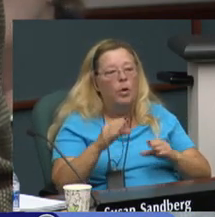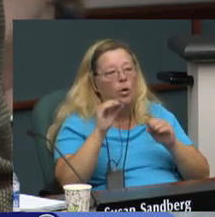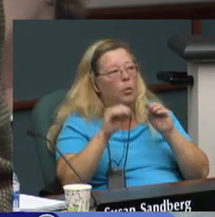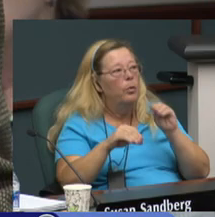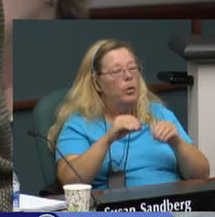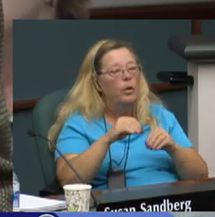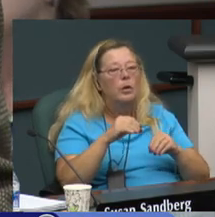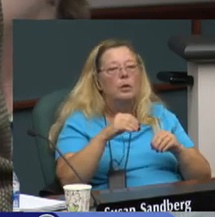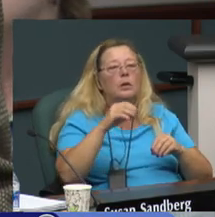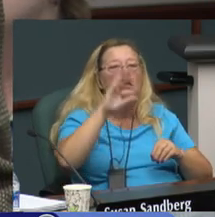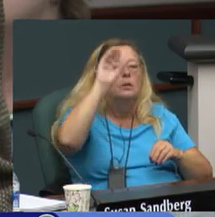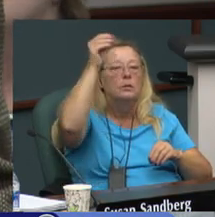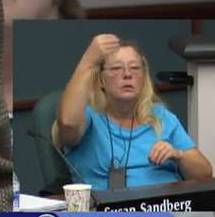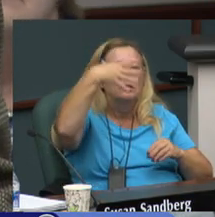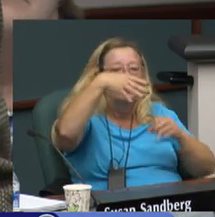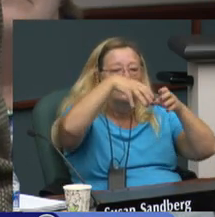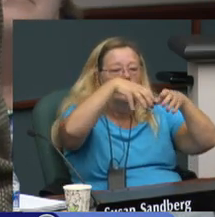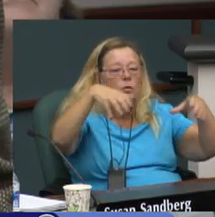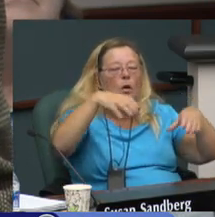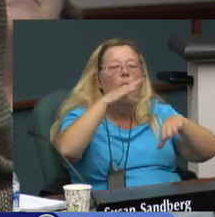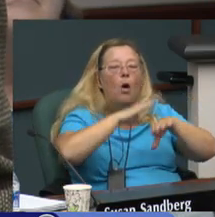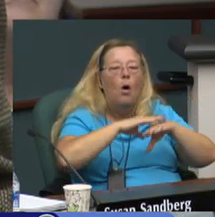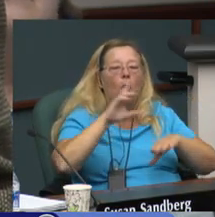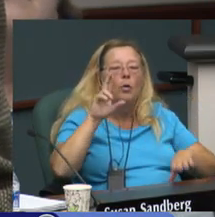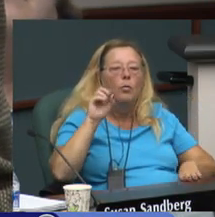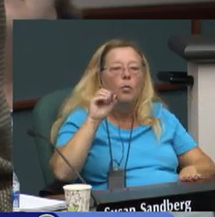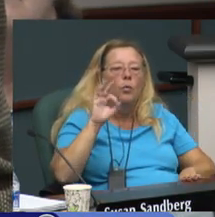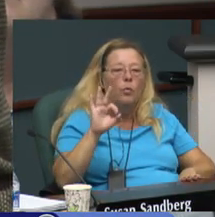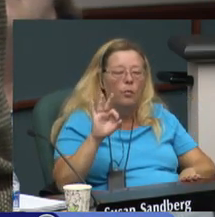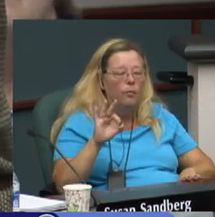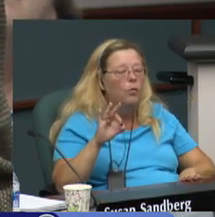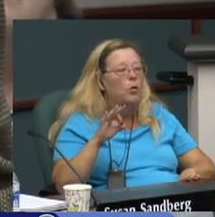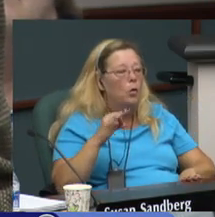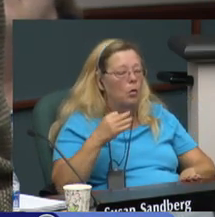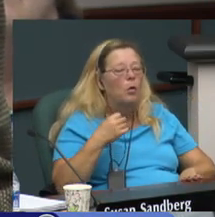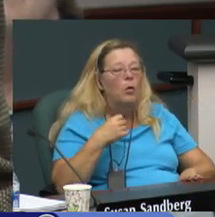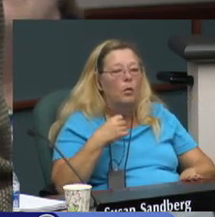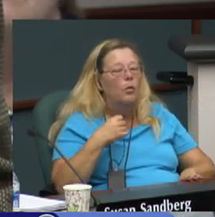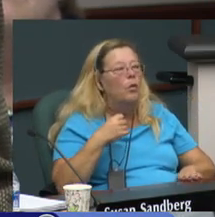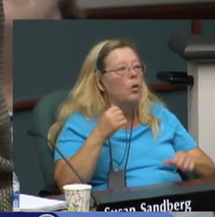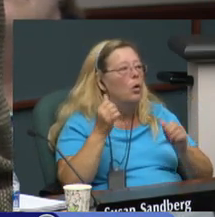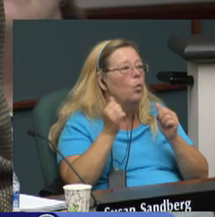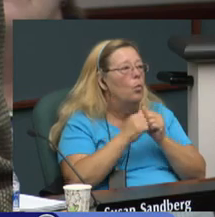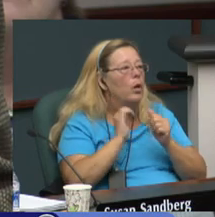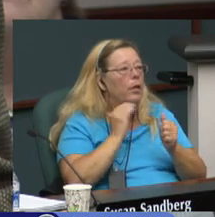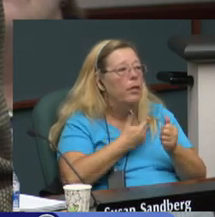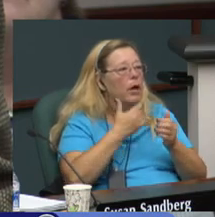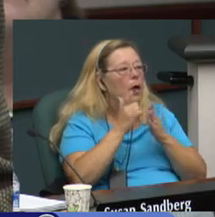his roof which I commend we have with our attorney constructed a lease